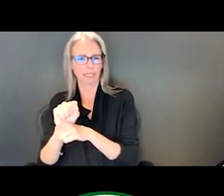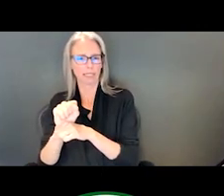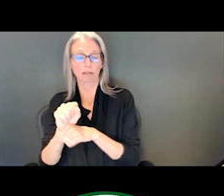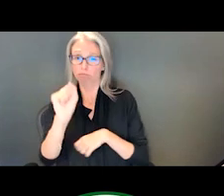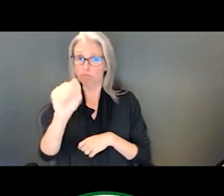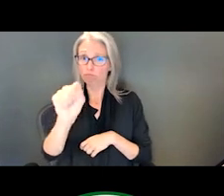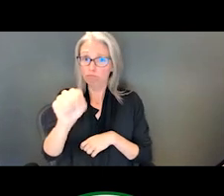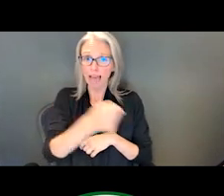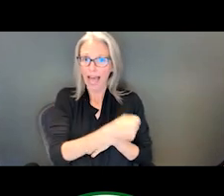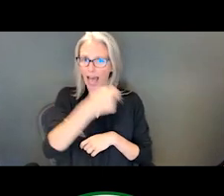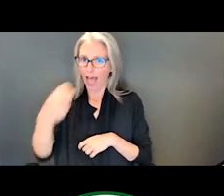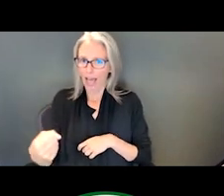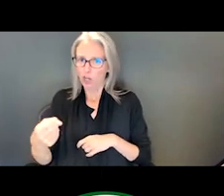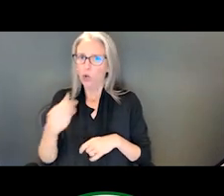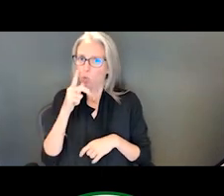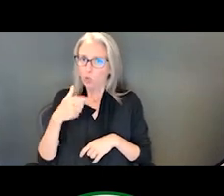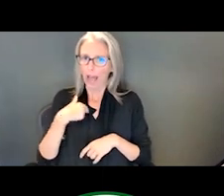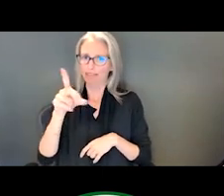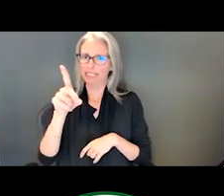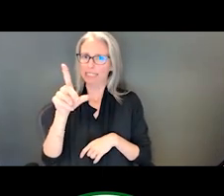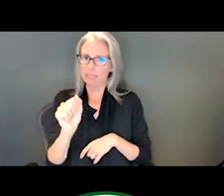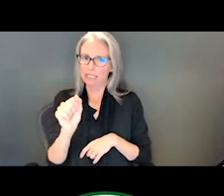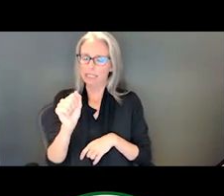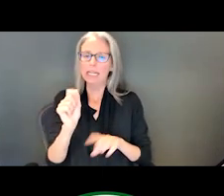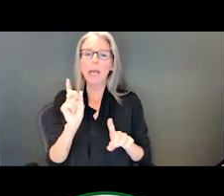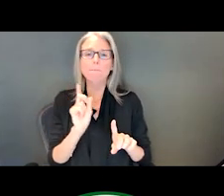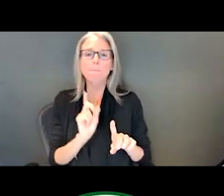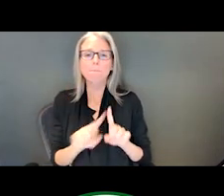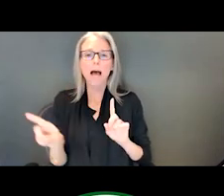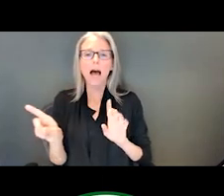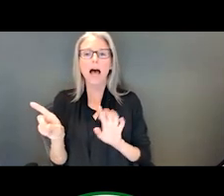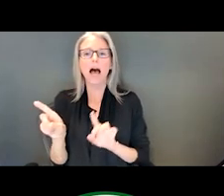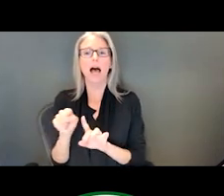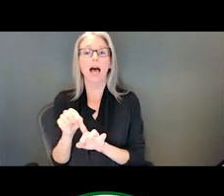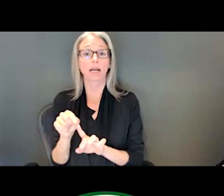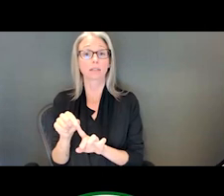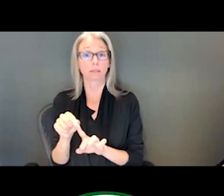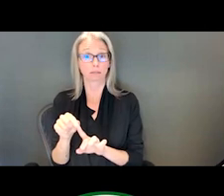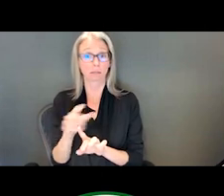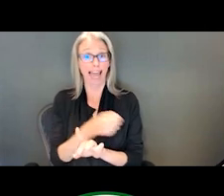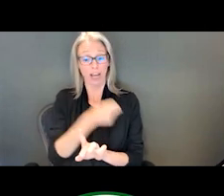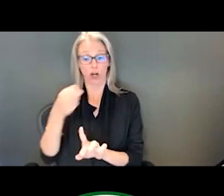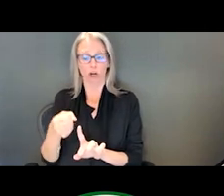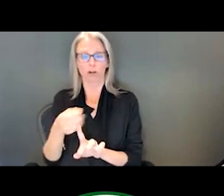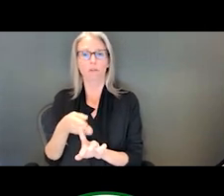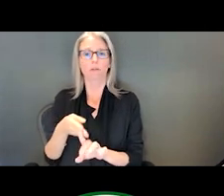communities within diverse communities, for example, that this is an option for a summer job if somebody you know is within diverse communities, for example, that this is an option for a summer job, for example, that this is an option for a summer job if somebody